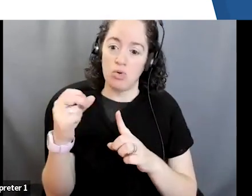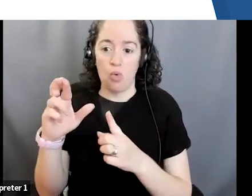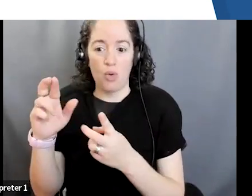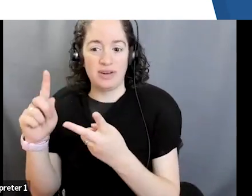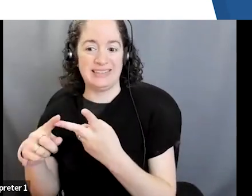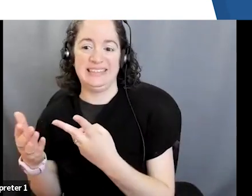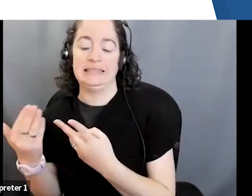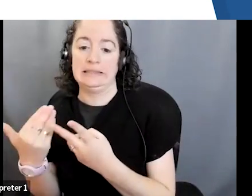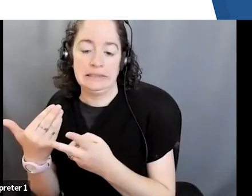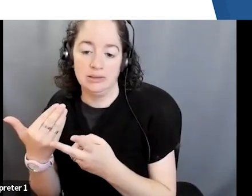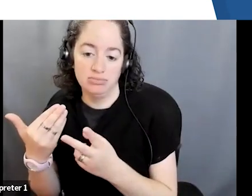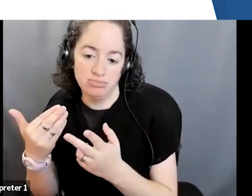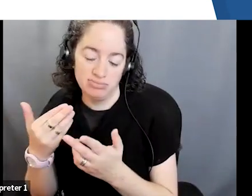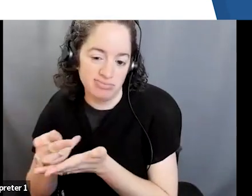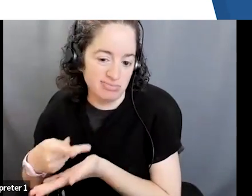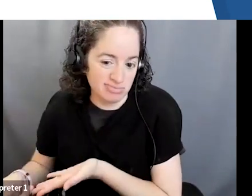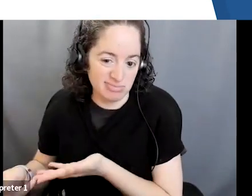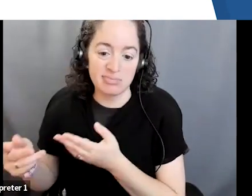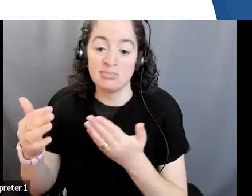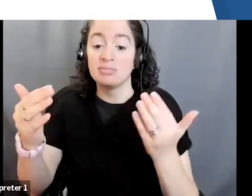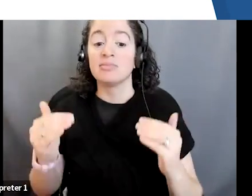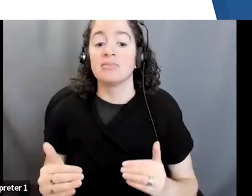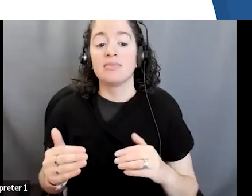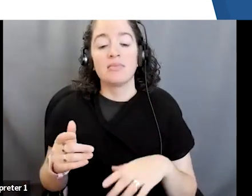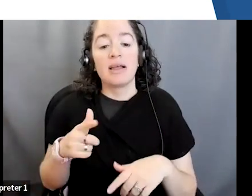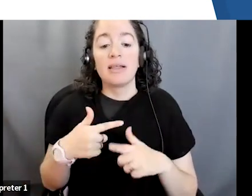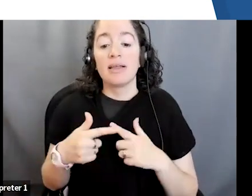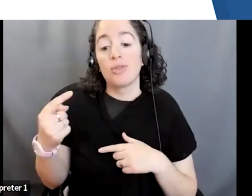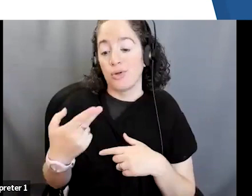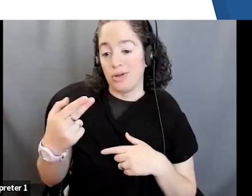Then on Thursday, November 7th at 10:00 AM Central Time,